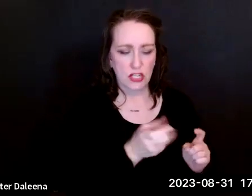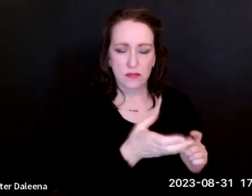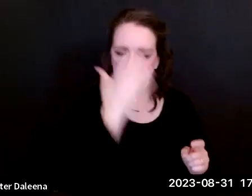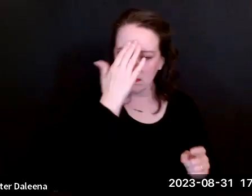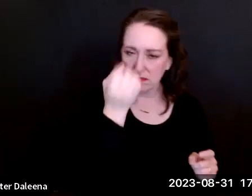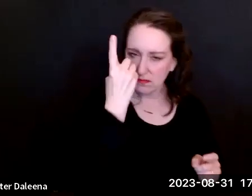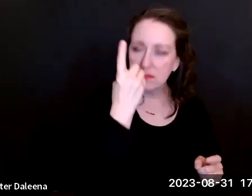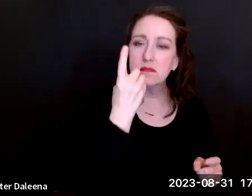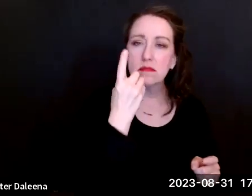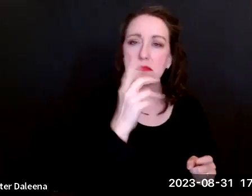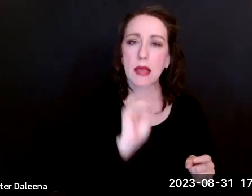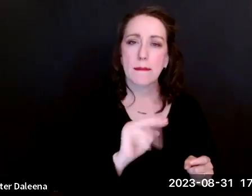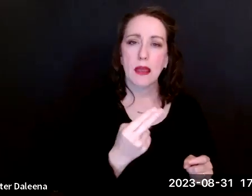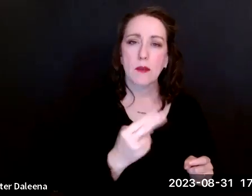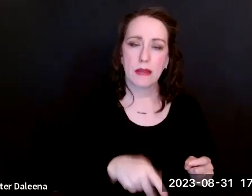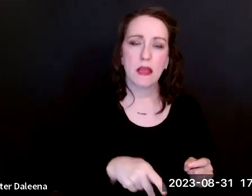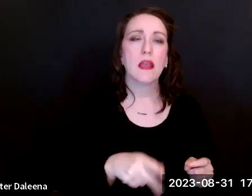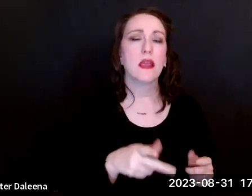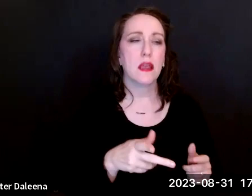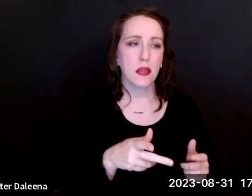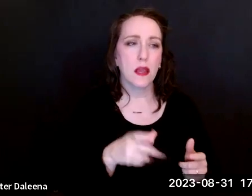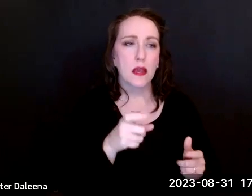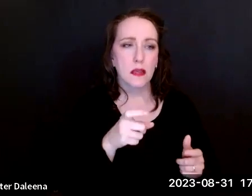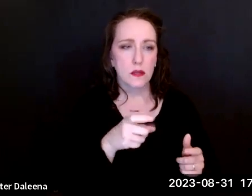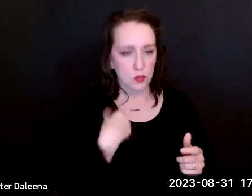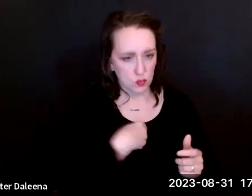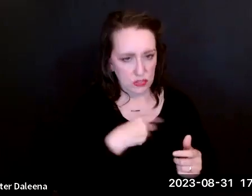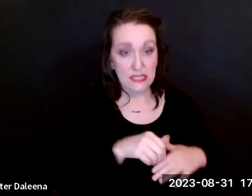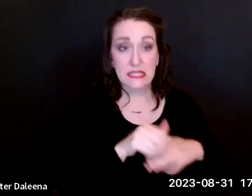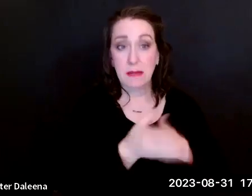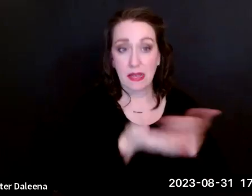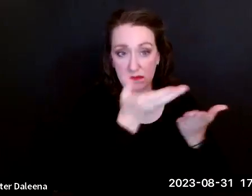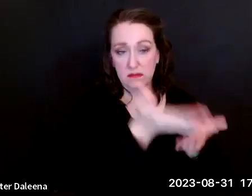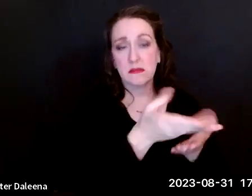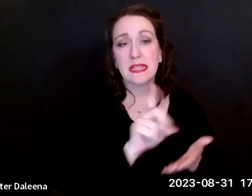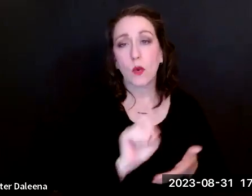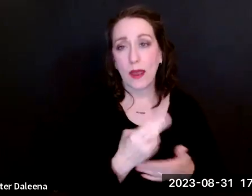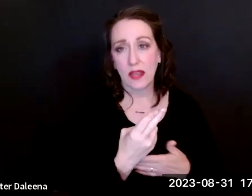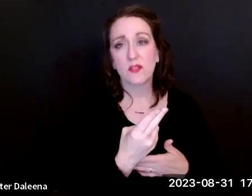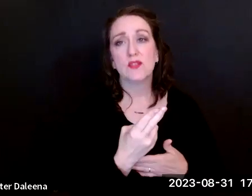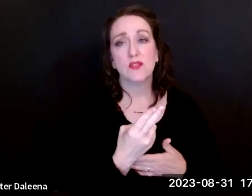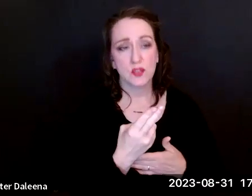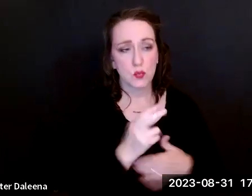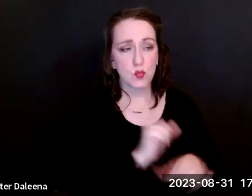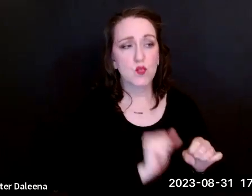the MHP you know we we'd have to we did submit to Doh uh when we were working on getting the MHP